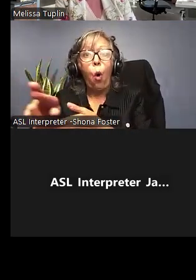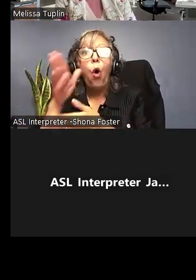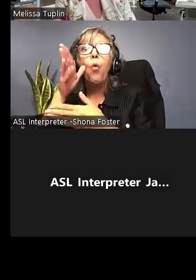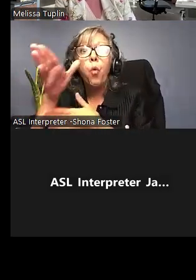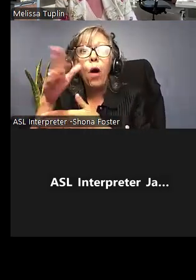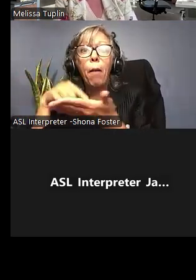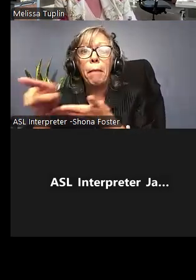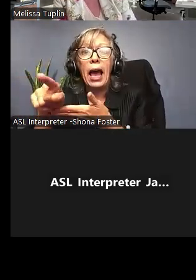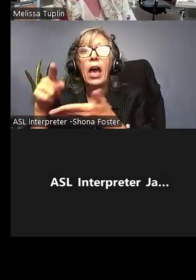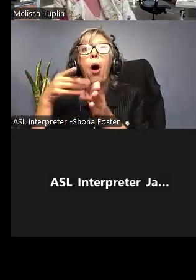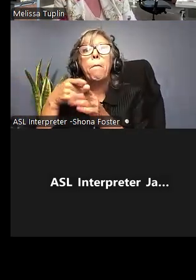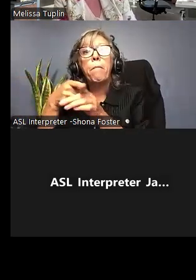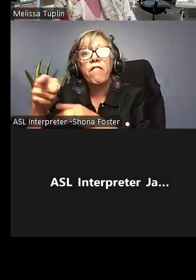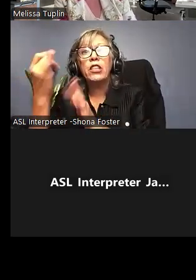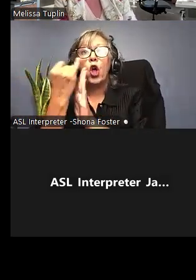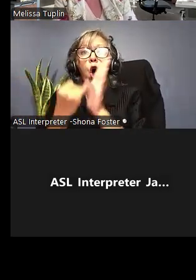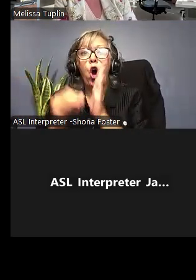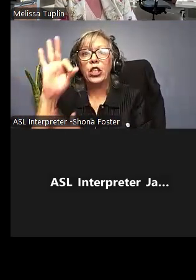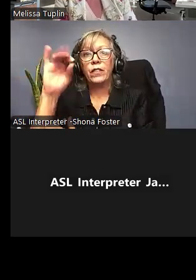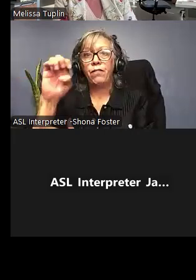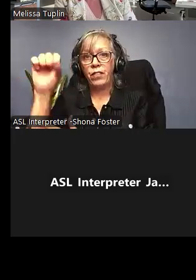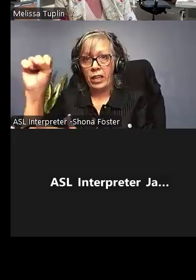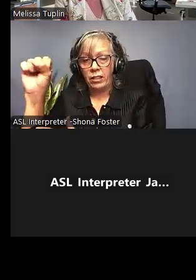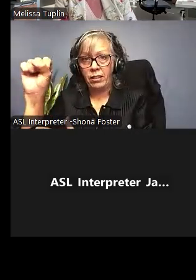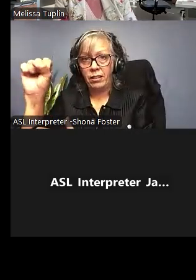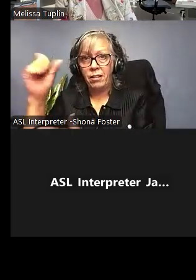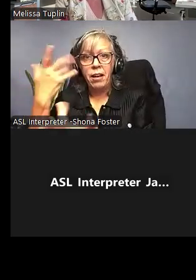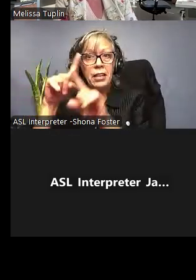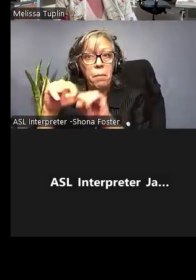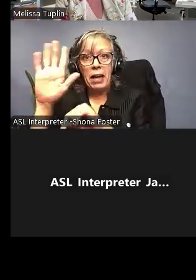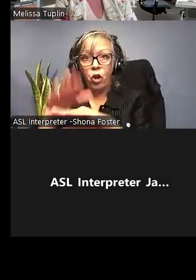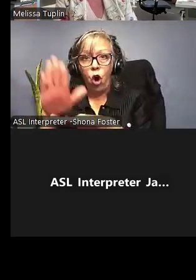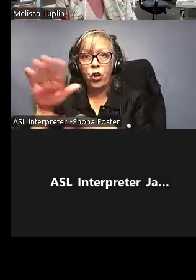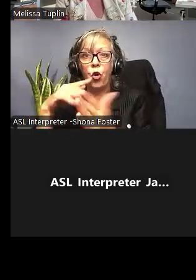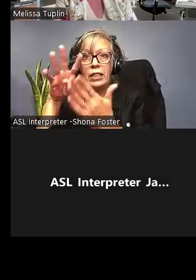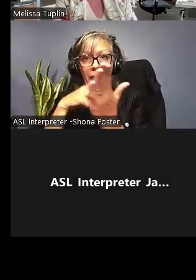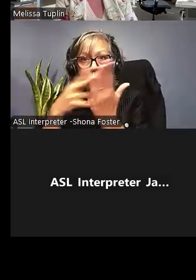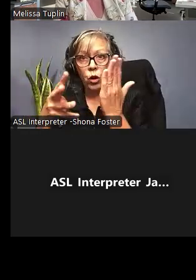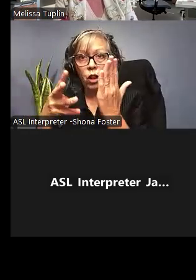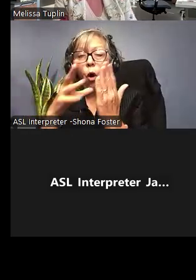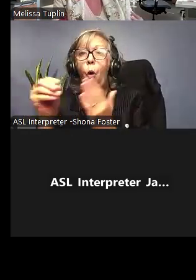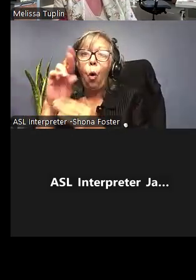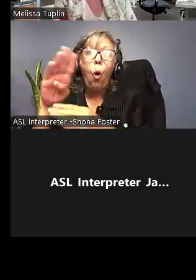fees according to your relevant sector fee schedules or industry standards. This is